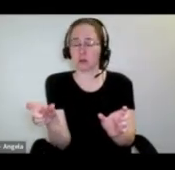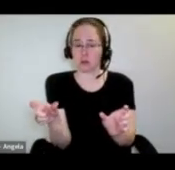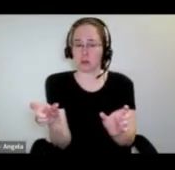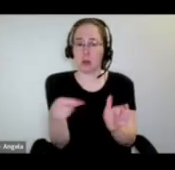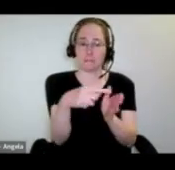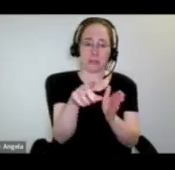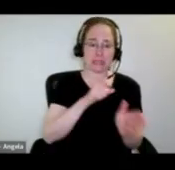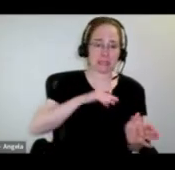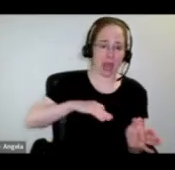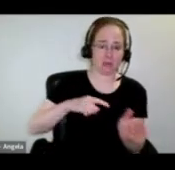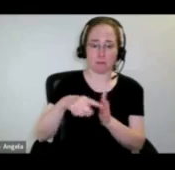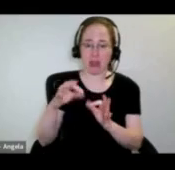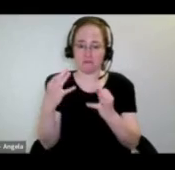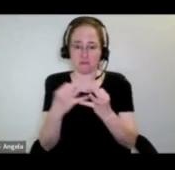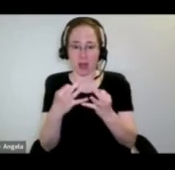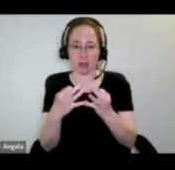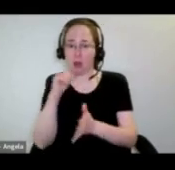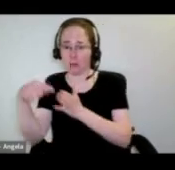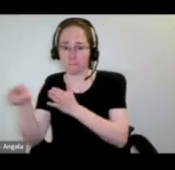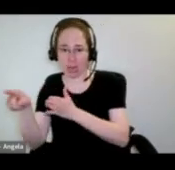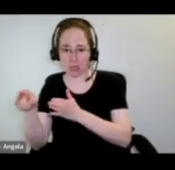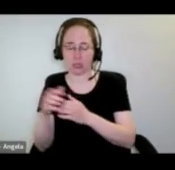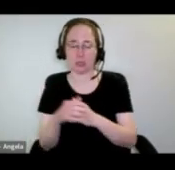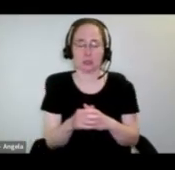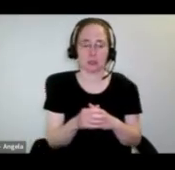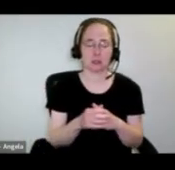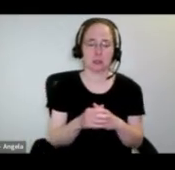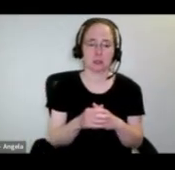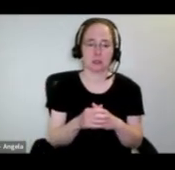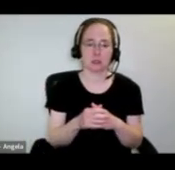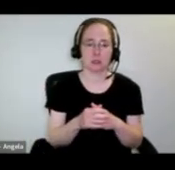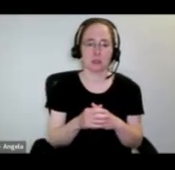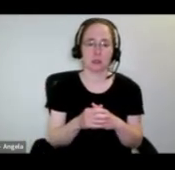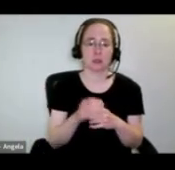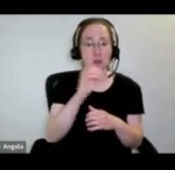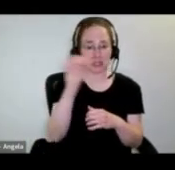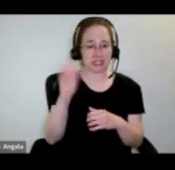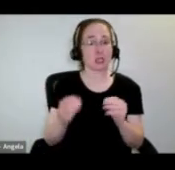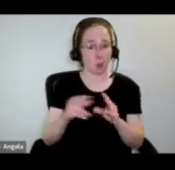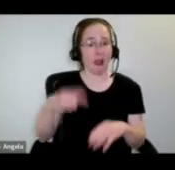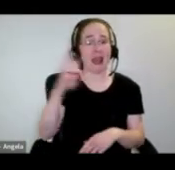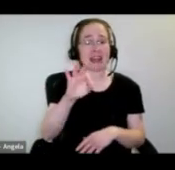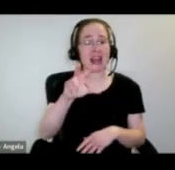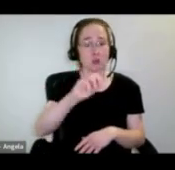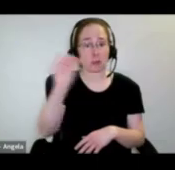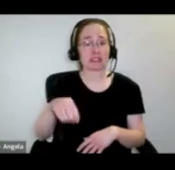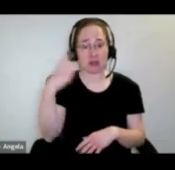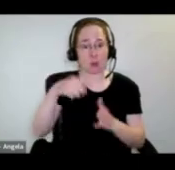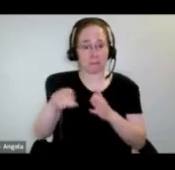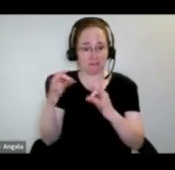Lindsay: But then if you look at the next three columns on the screen here, we have paid staff, paid family, and unpaid helpers.